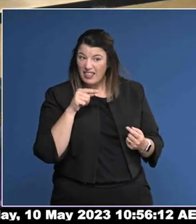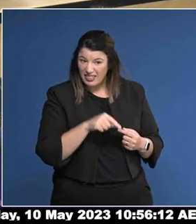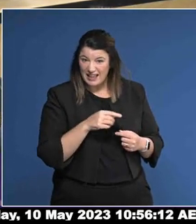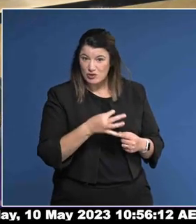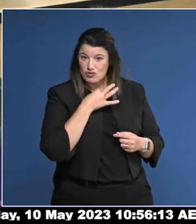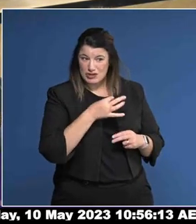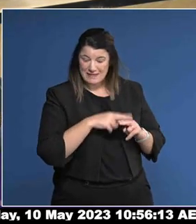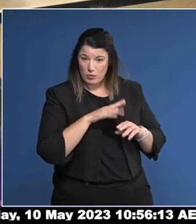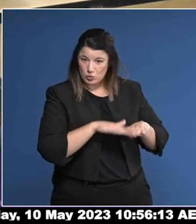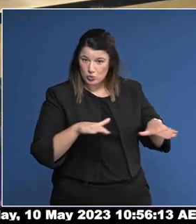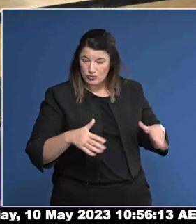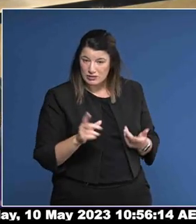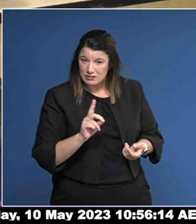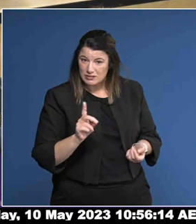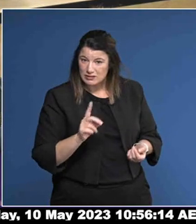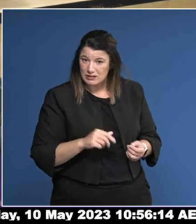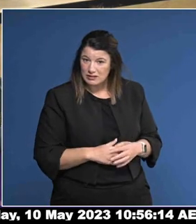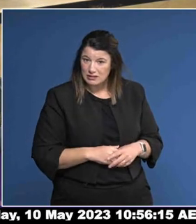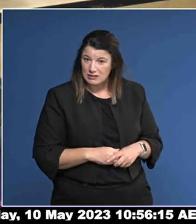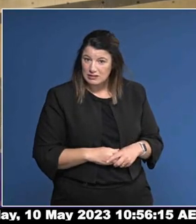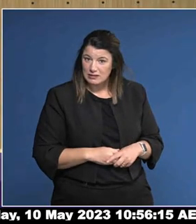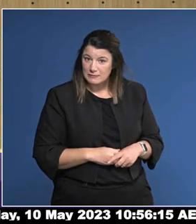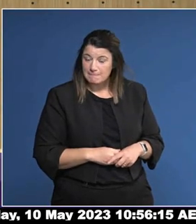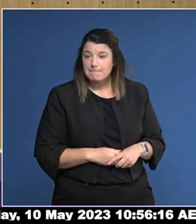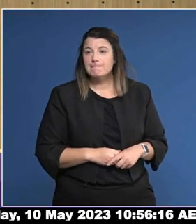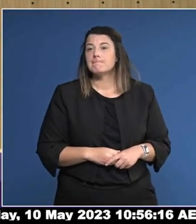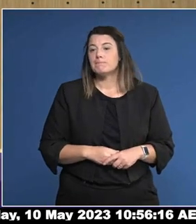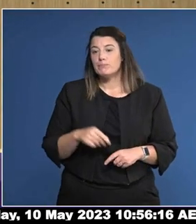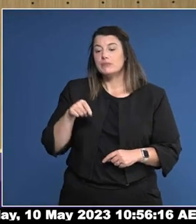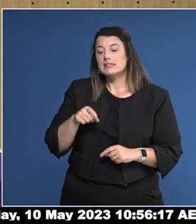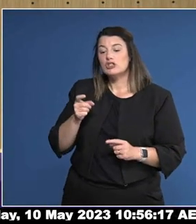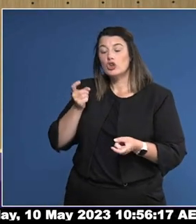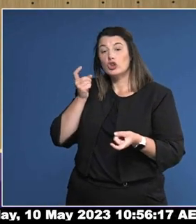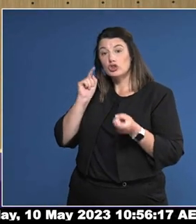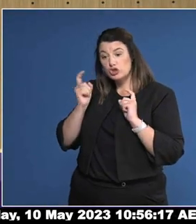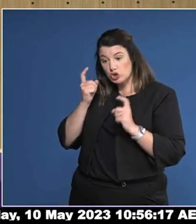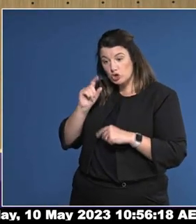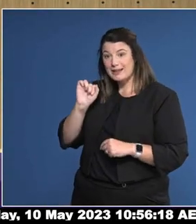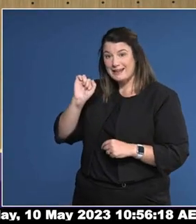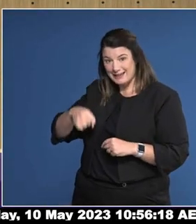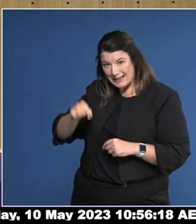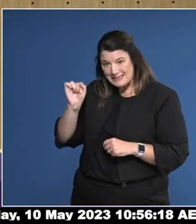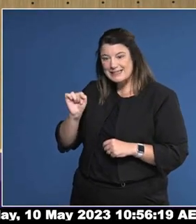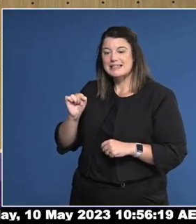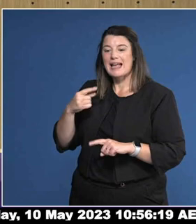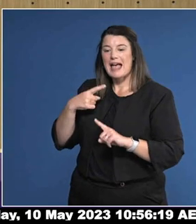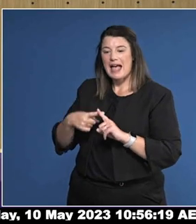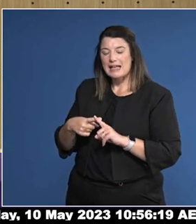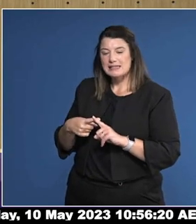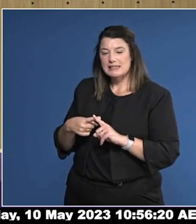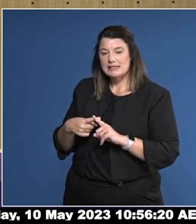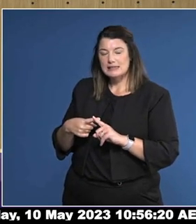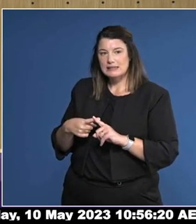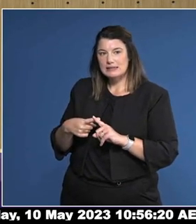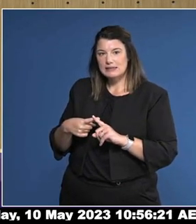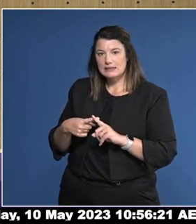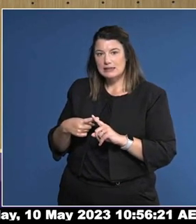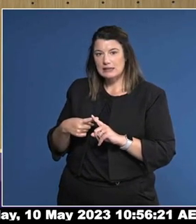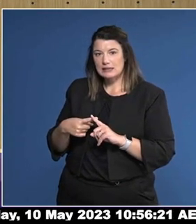It is a concern, and it is for our teachers and